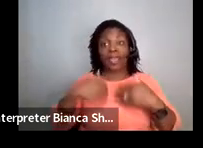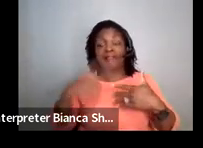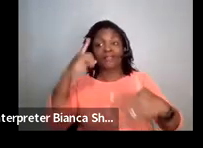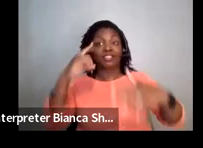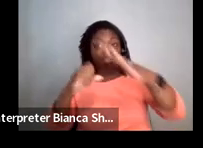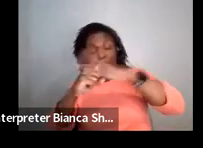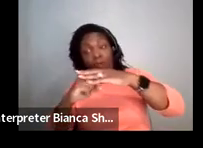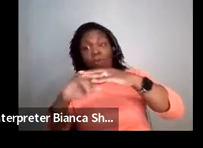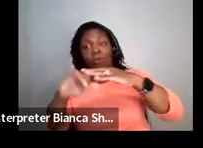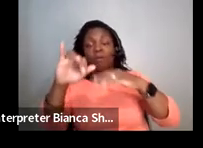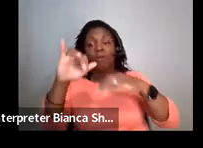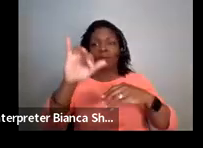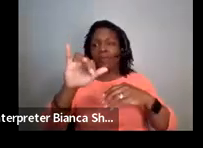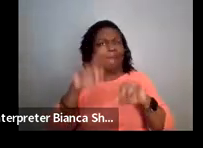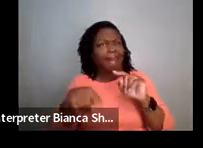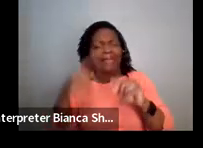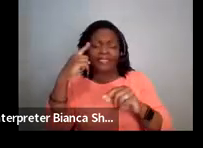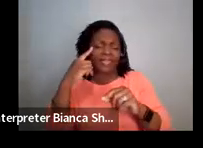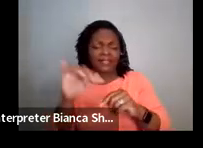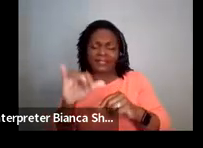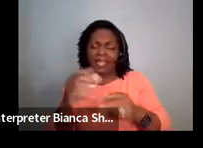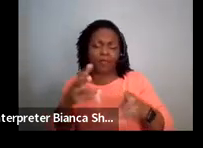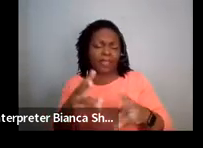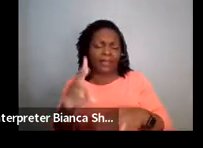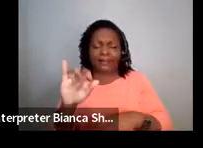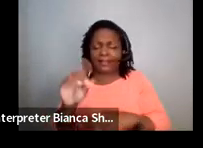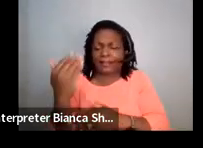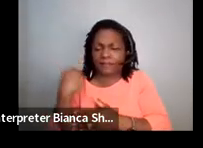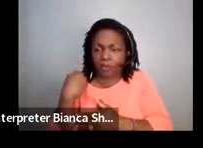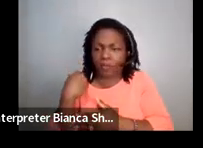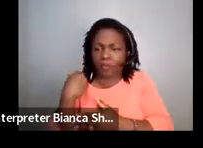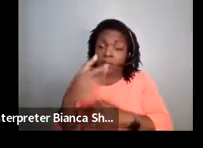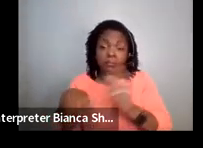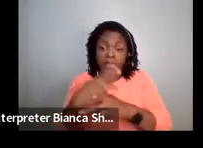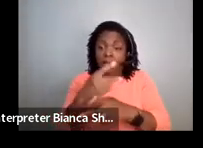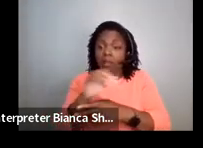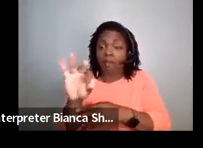is a form of dementia, Okay, and that you need to ask questions.